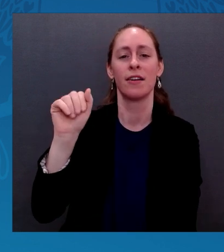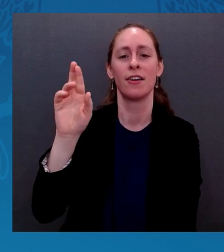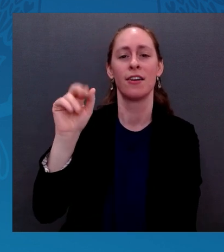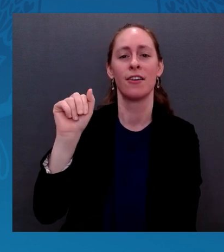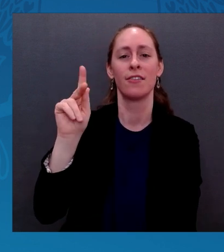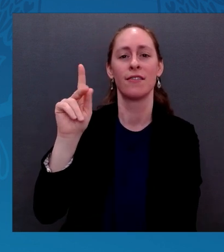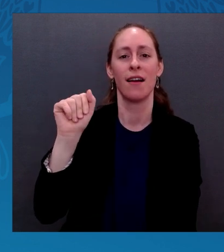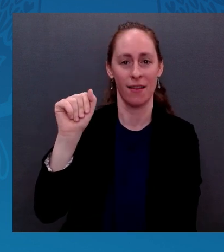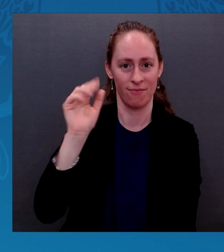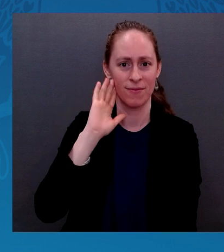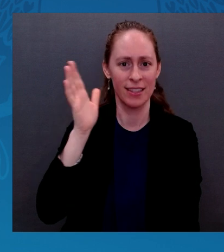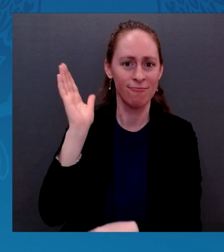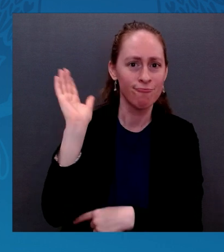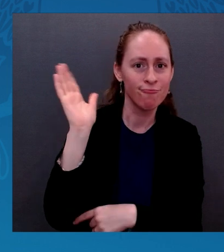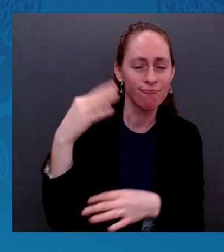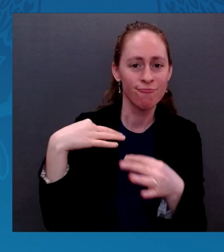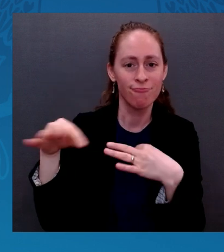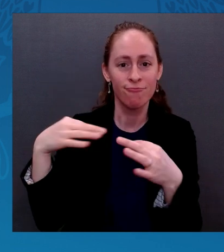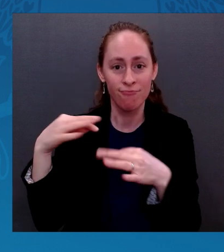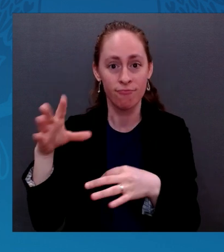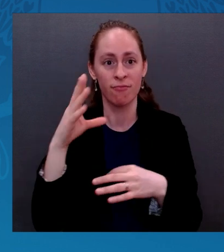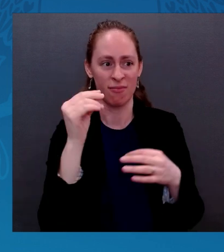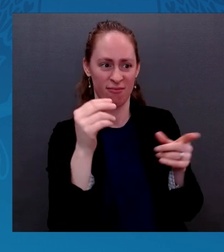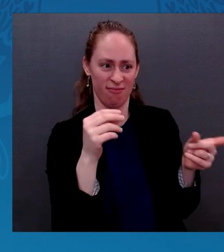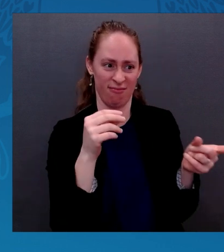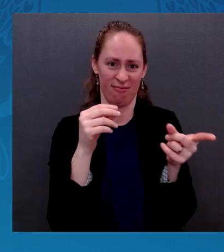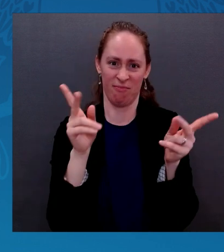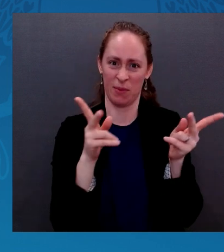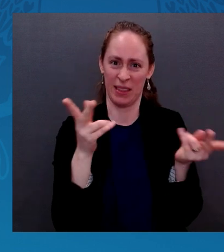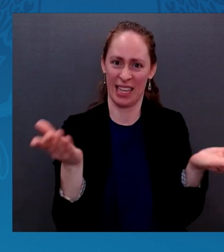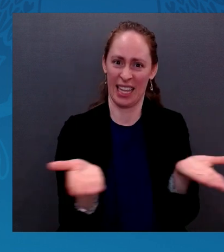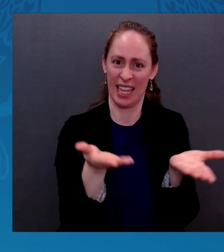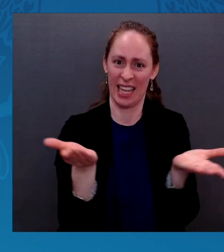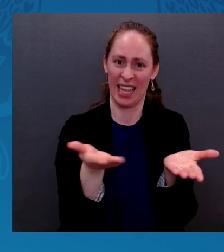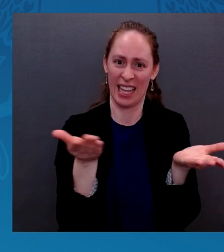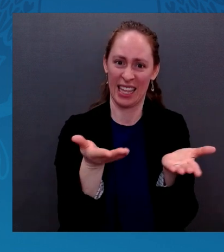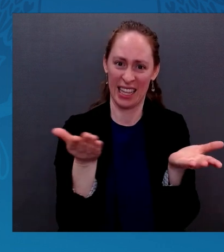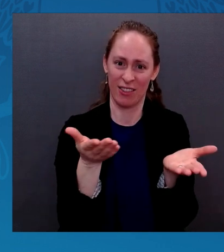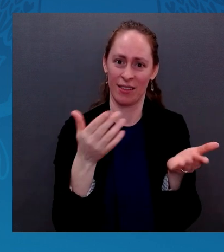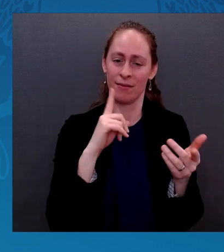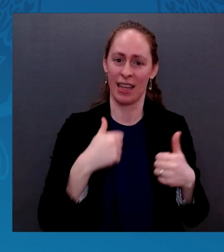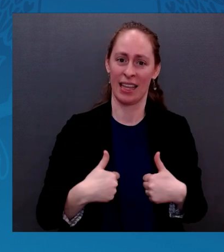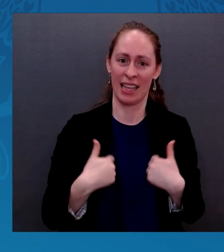And we'll also hear from Pablo Peralta and Amanda Gentle to my right, who were each involved in Newark's